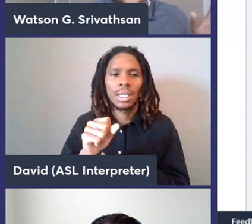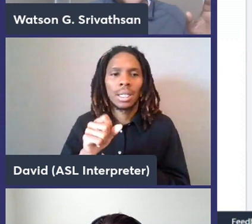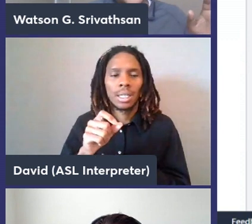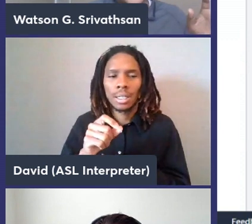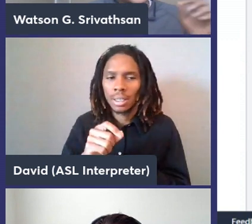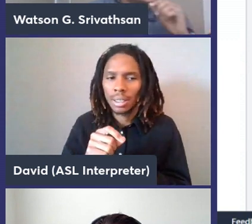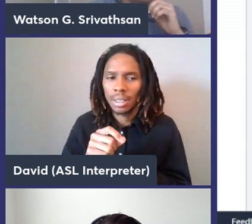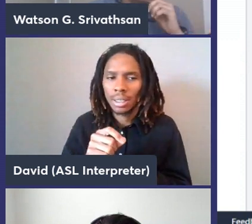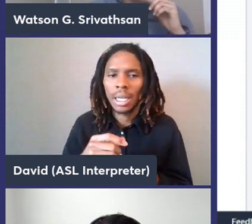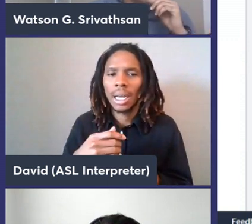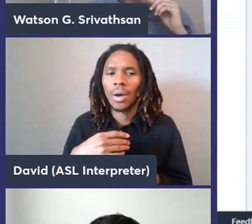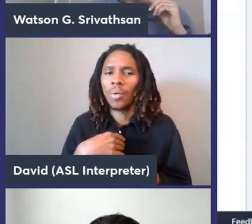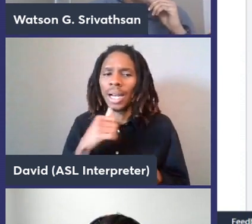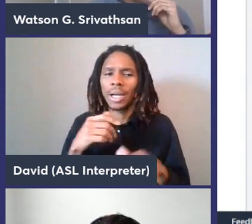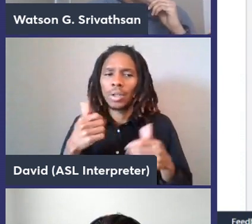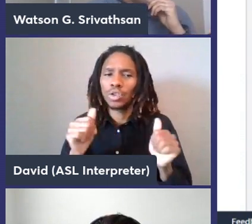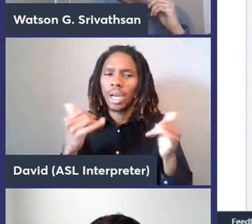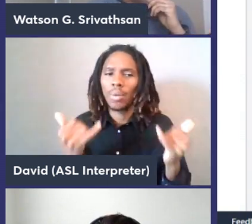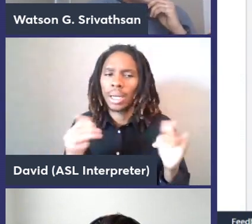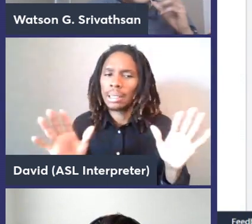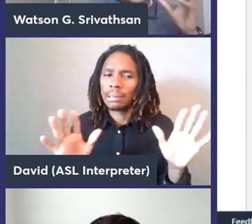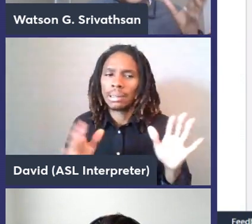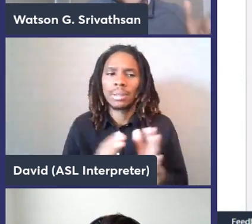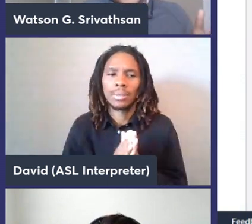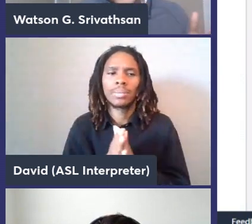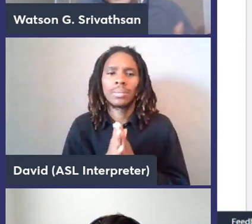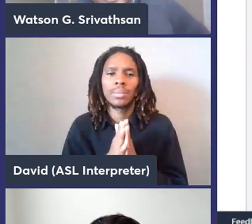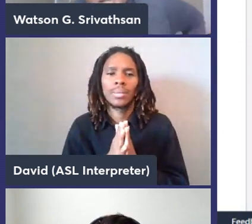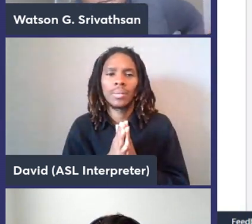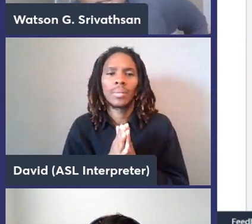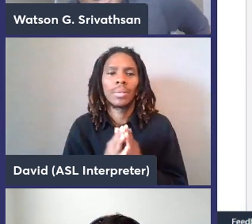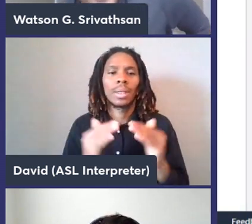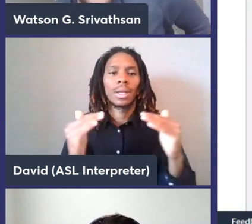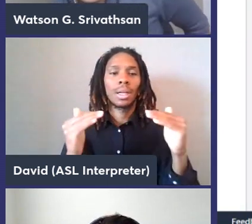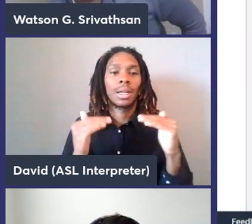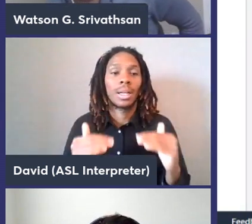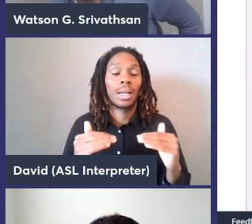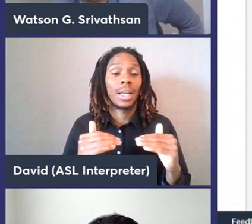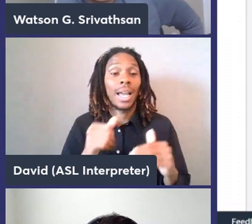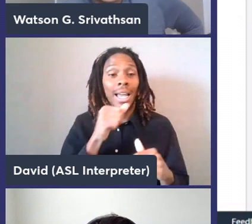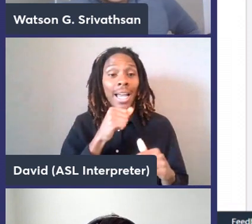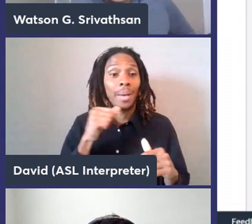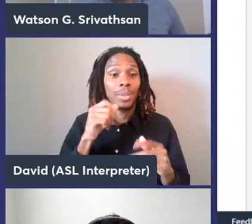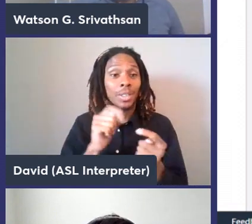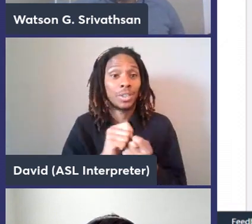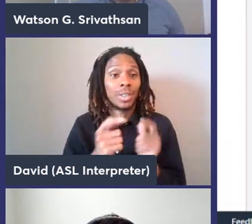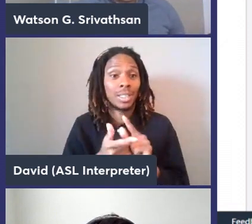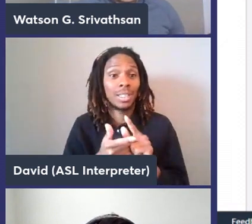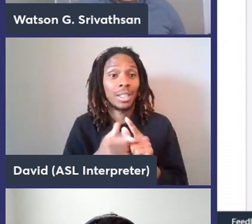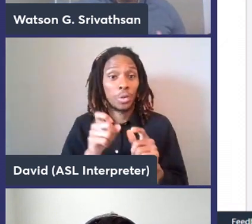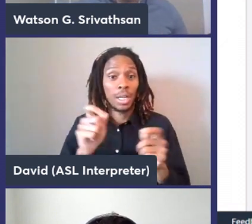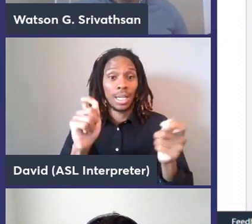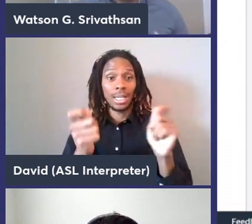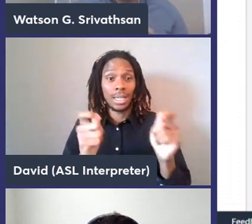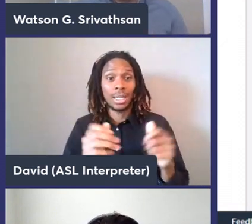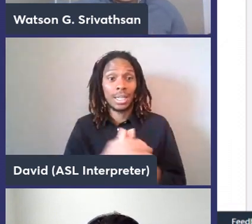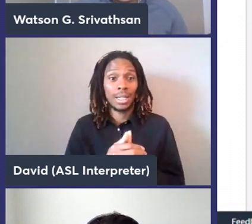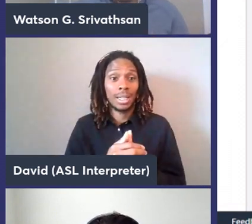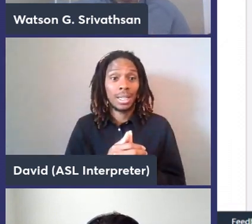and I'm gonna try that. And if you, so talking about Amazon Translate, there are other ways you can customize it, if you you like.